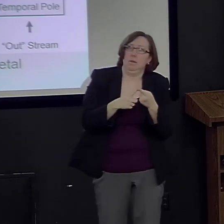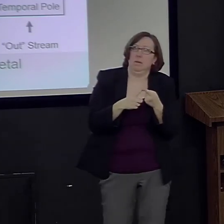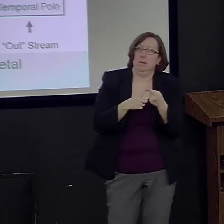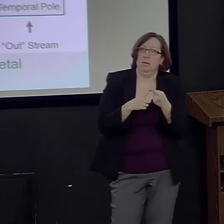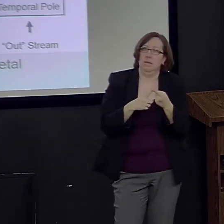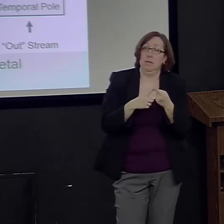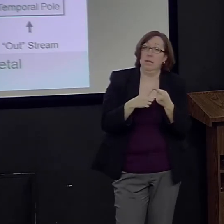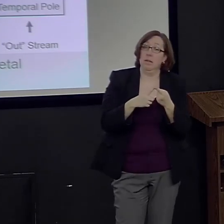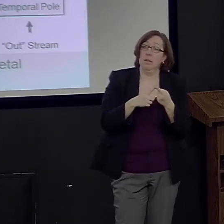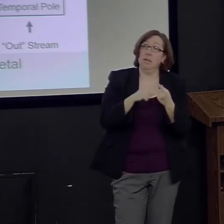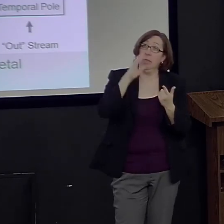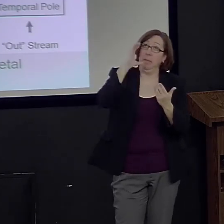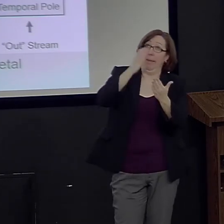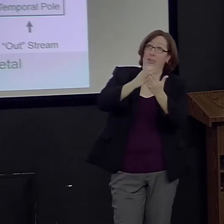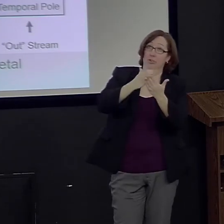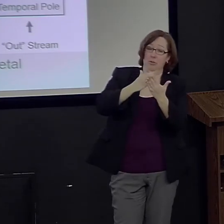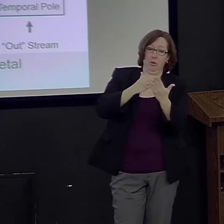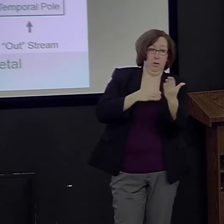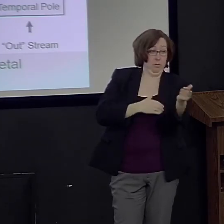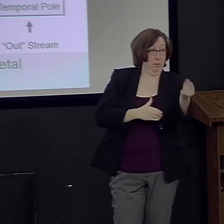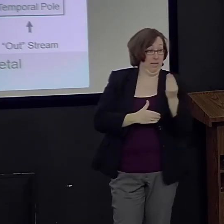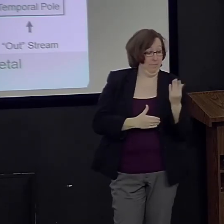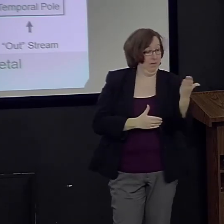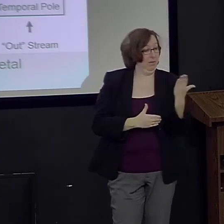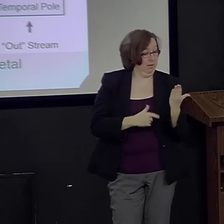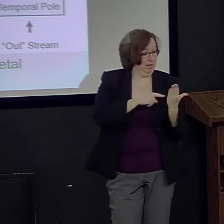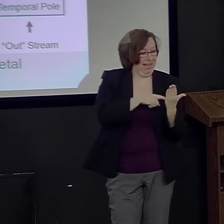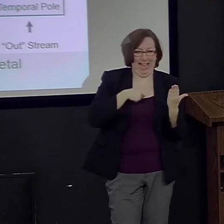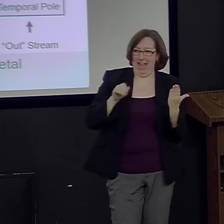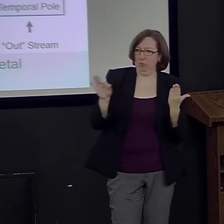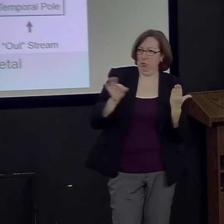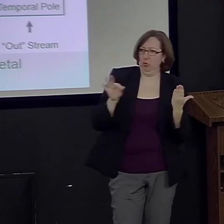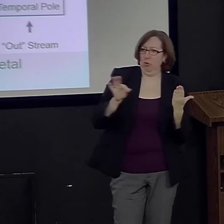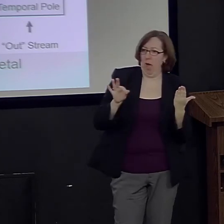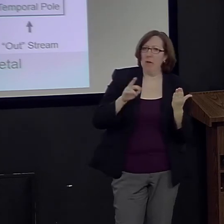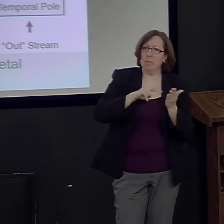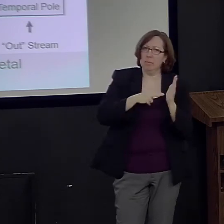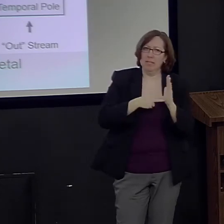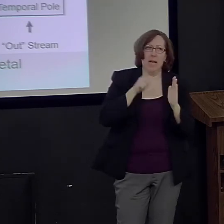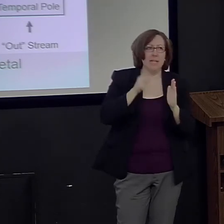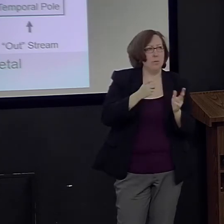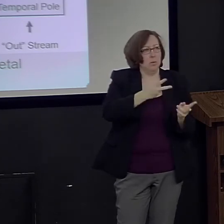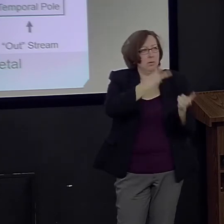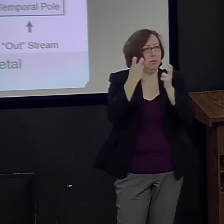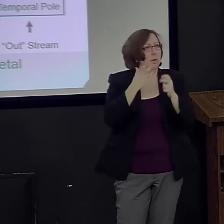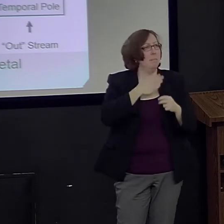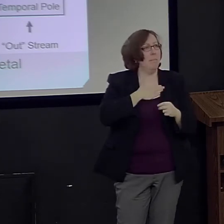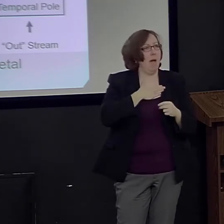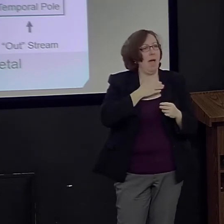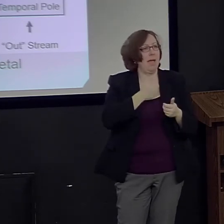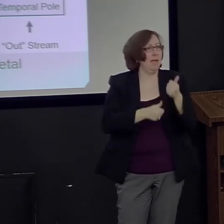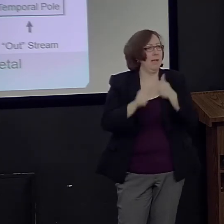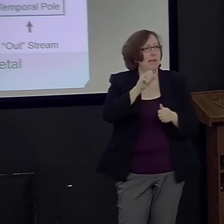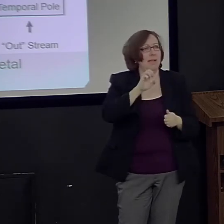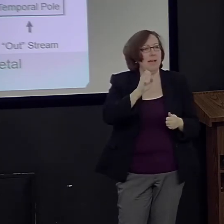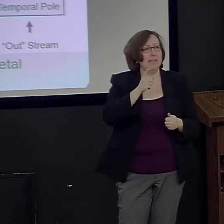my executive brain has to tune in. As I'm listening to what you're describing,